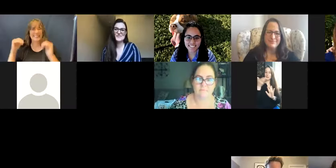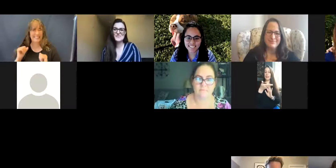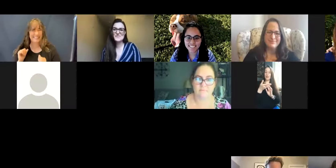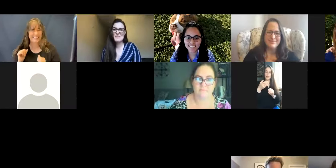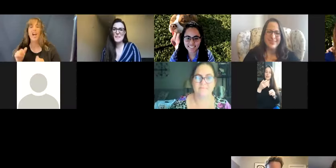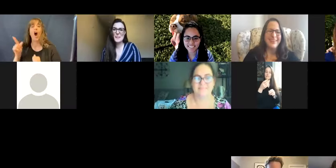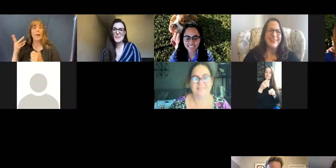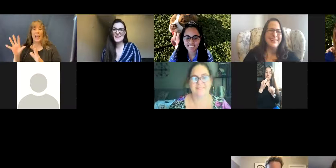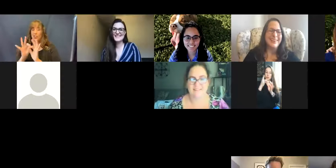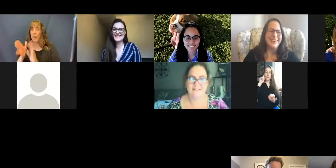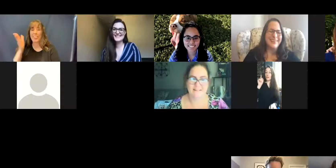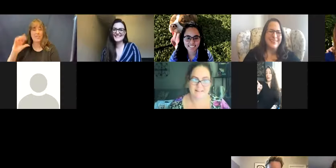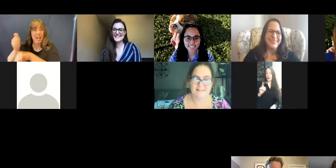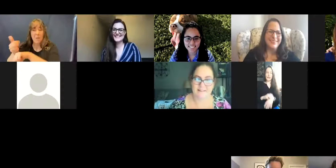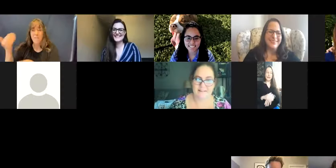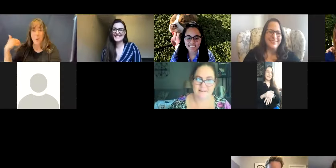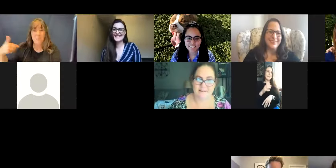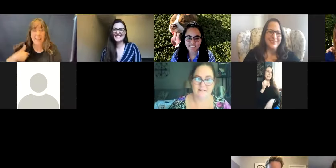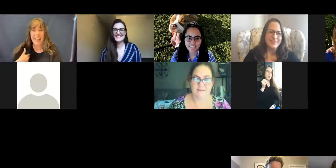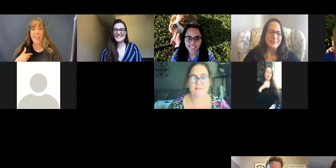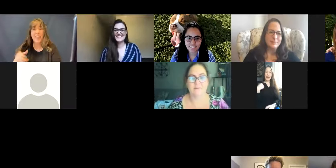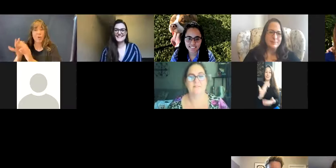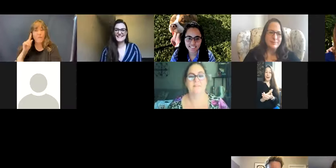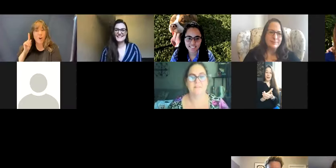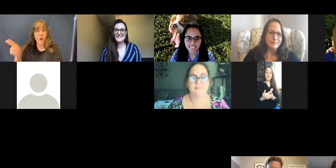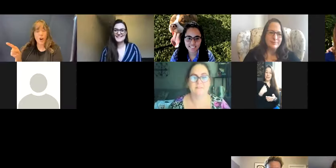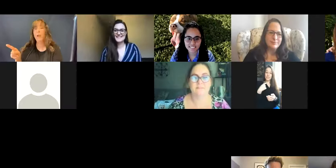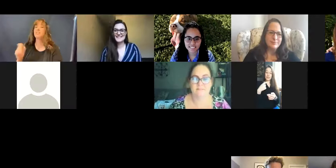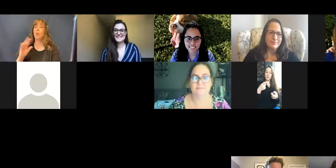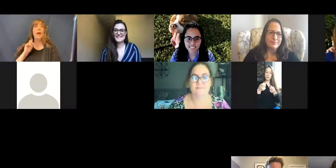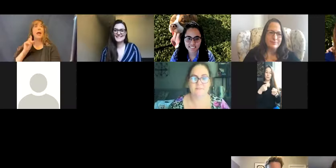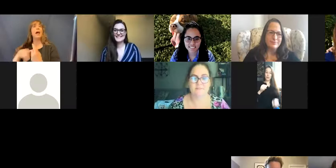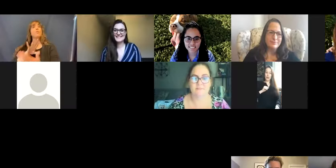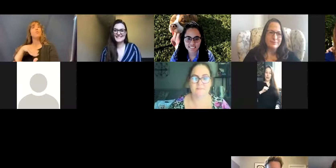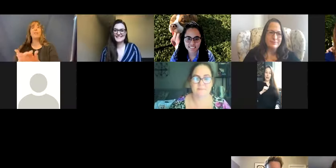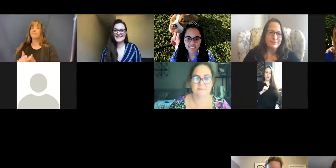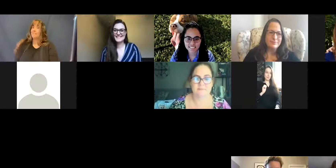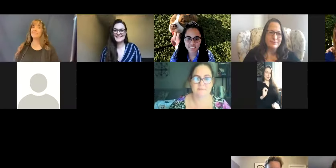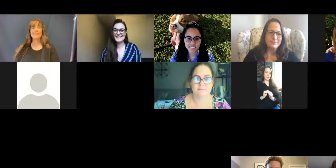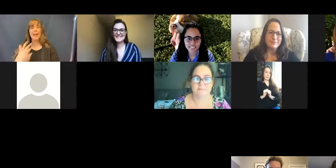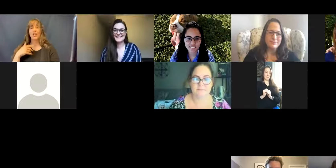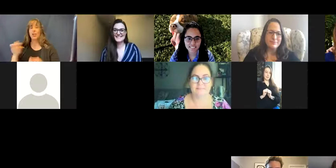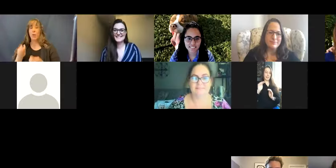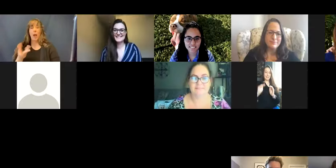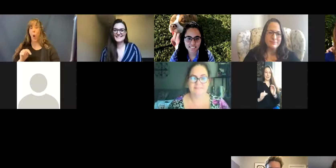there that interpreted for her. So when I arrived, I just had to control my own lesser